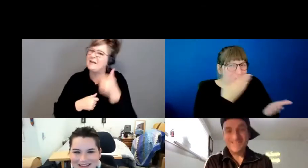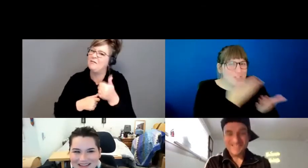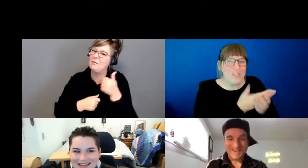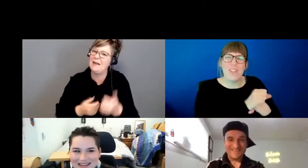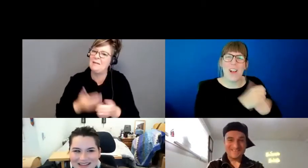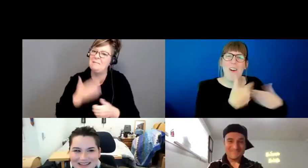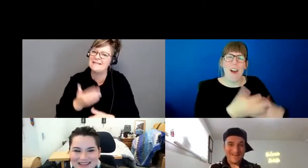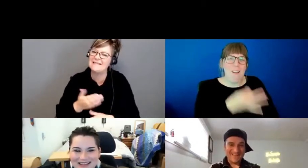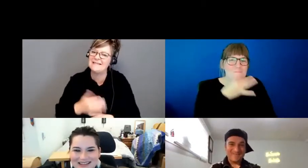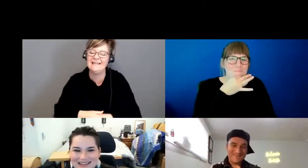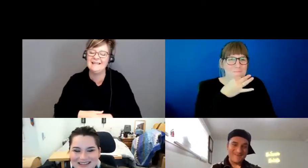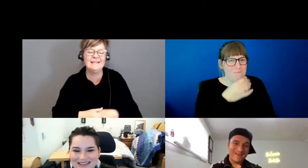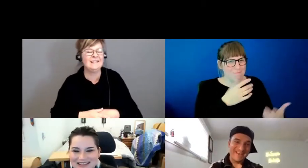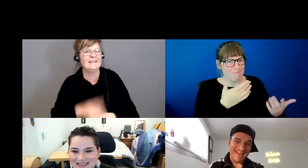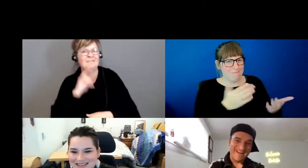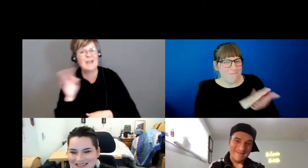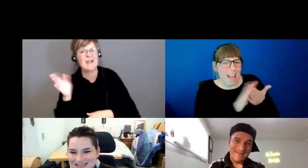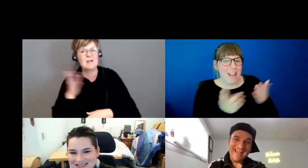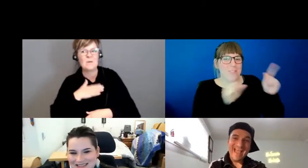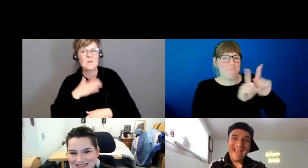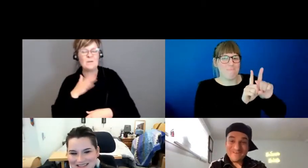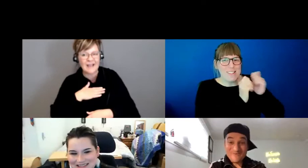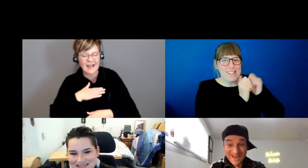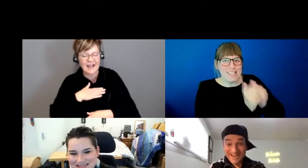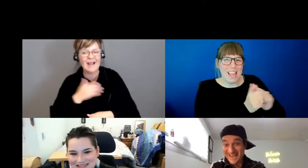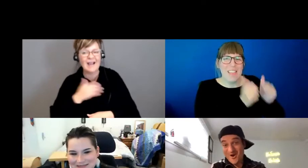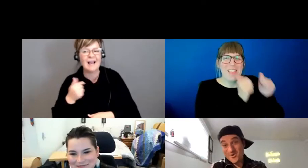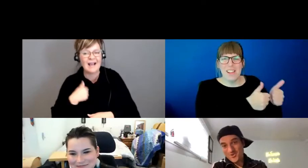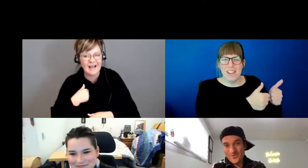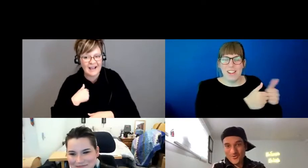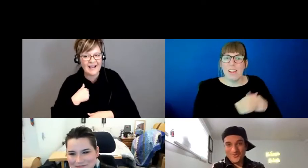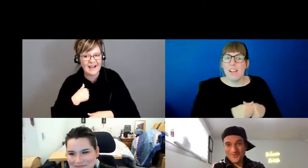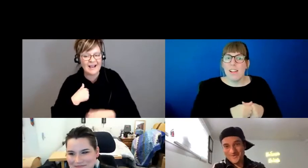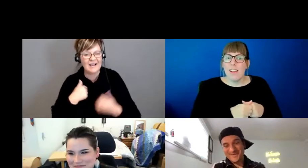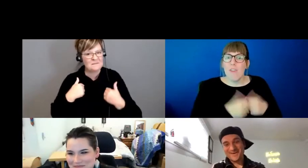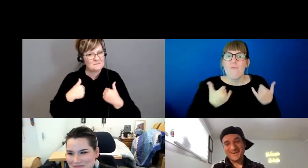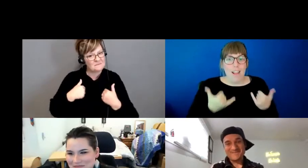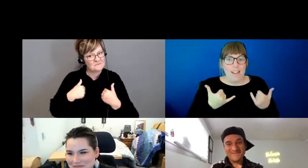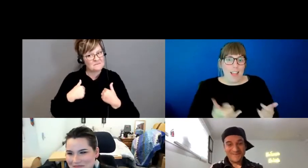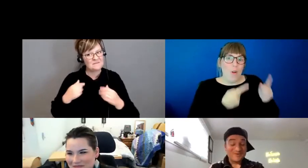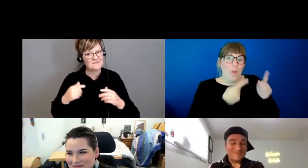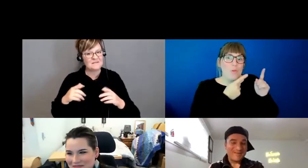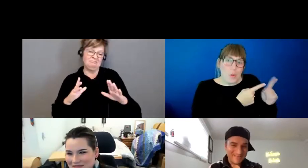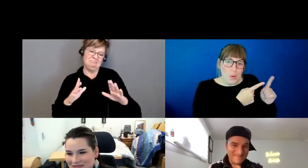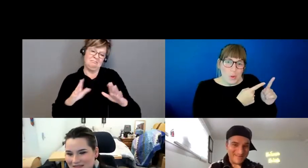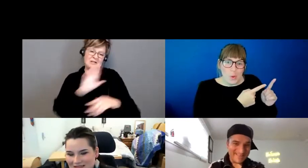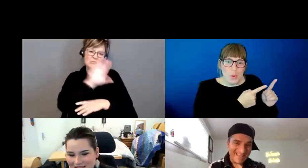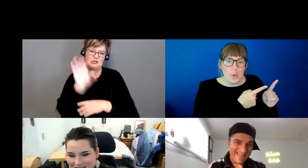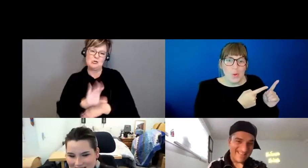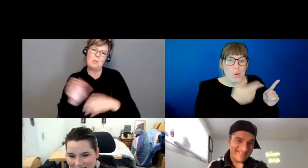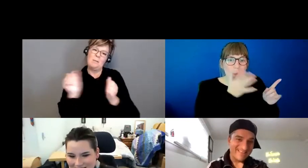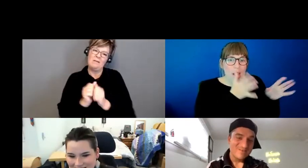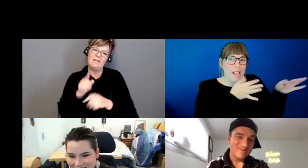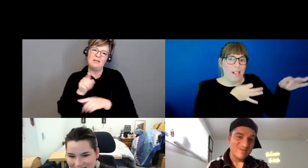TO SHARE THE SPOTLIGHT WITH YOU. AND RIGHT NOW YOU ARE REPLACING ME, AND I THINK YOU